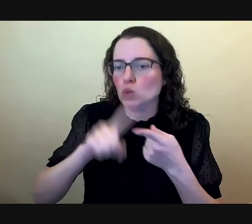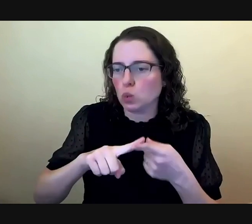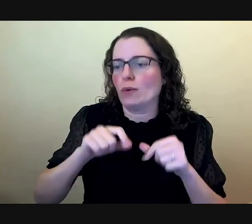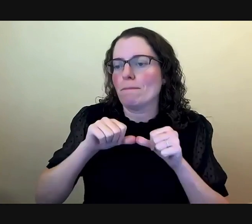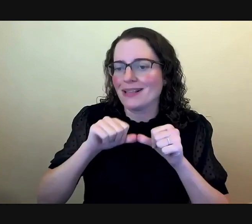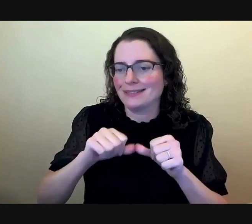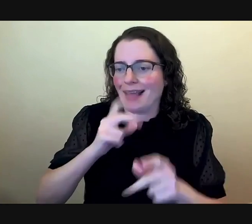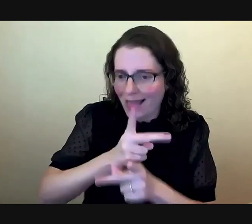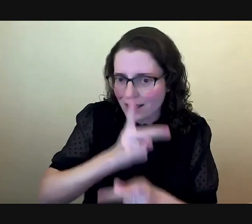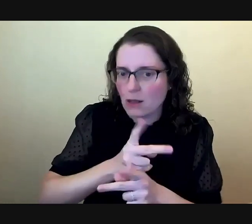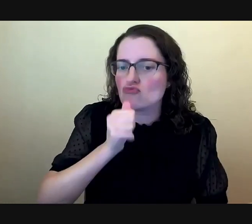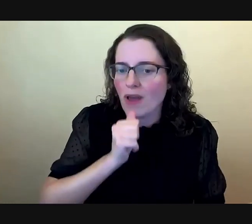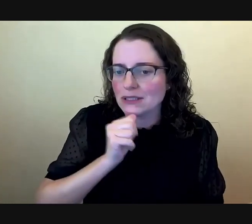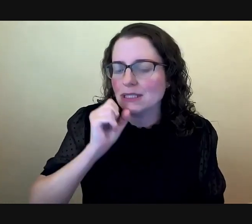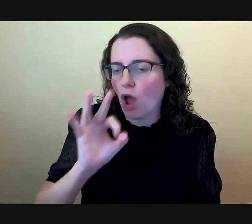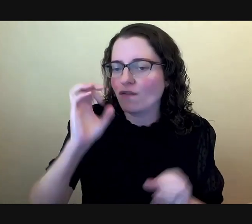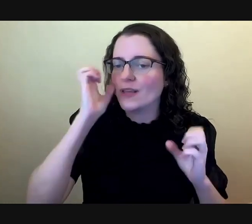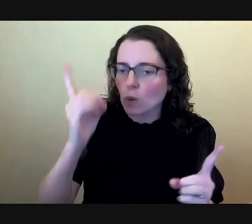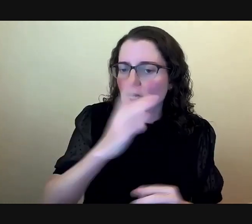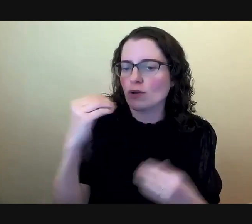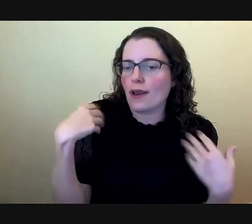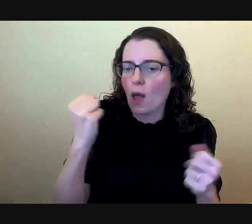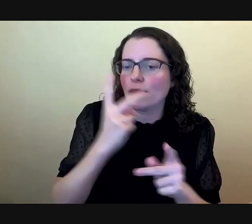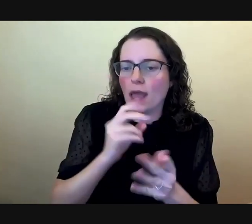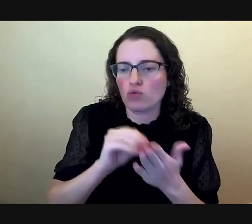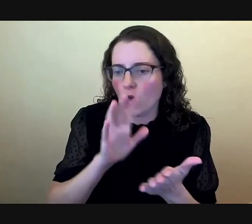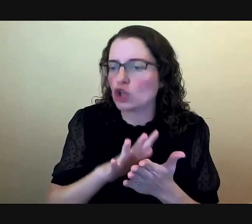are already required to maintain the privacy of education